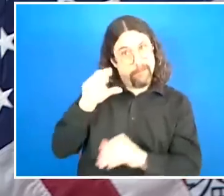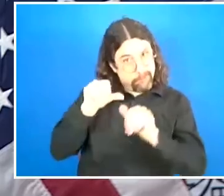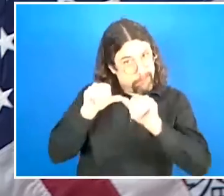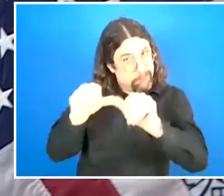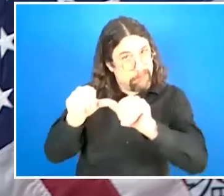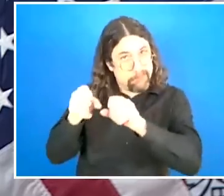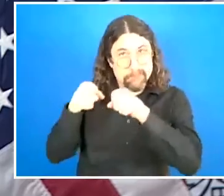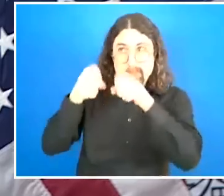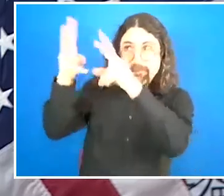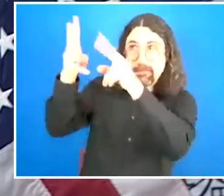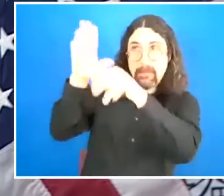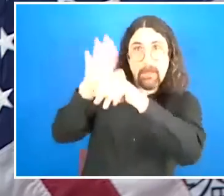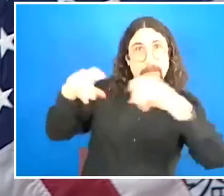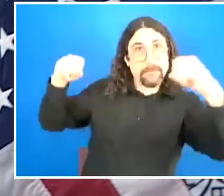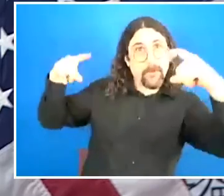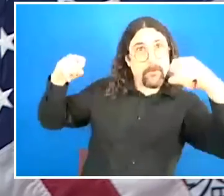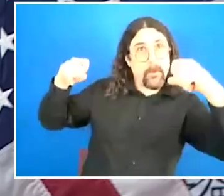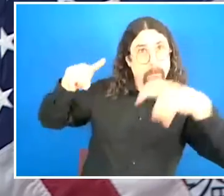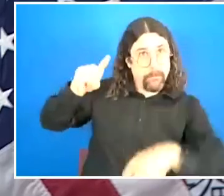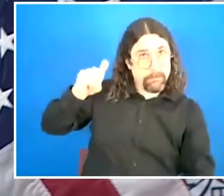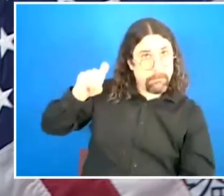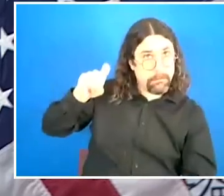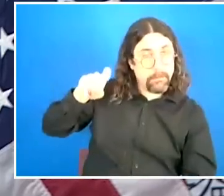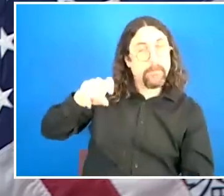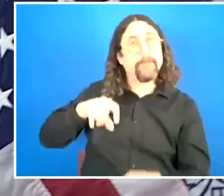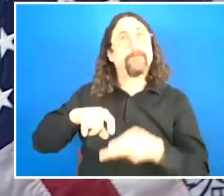TO SUPPORT STUDENTS WHO